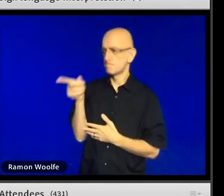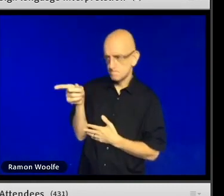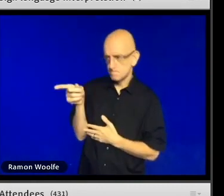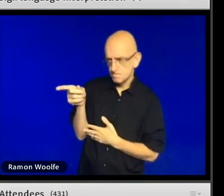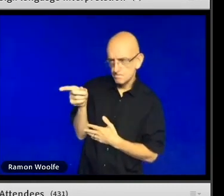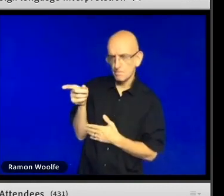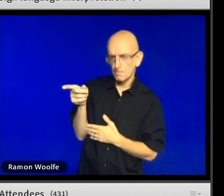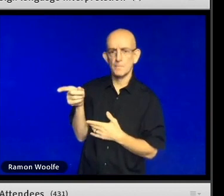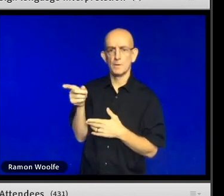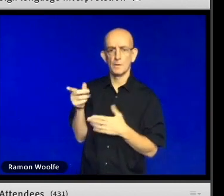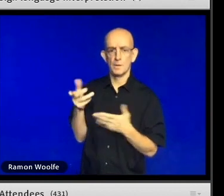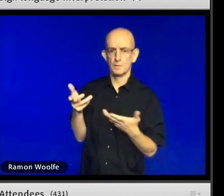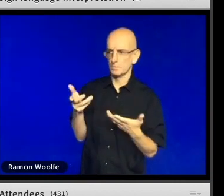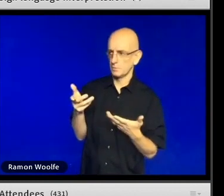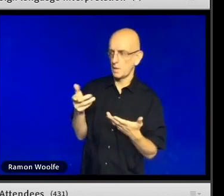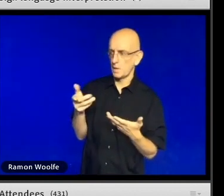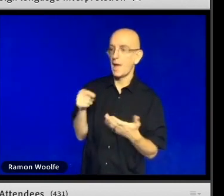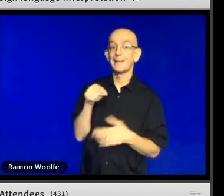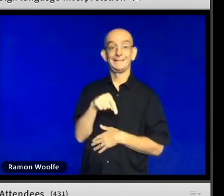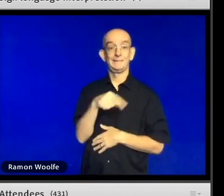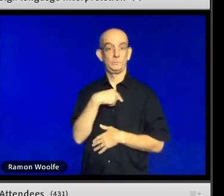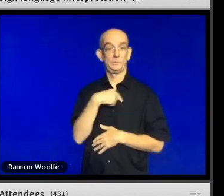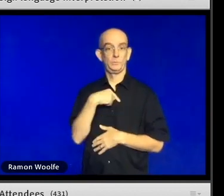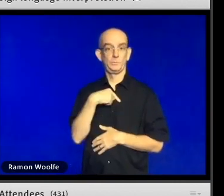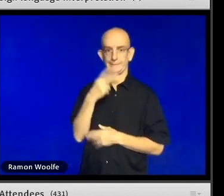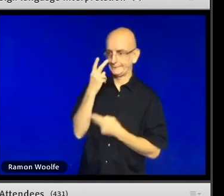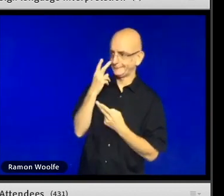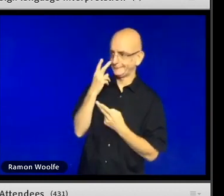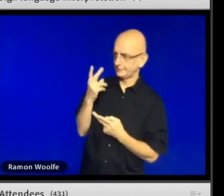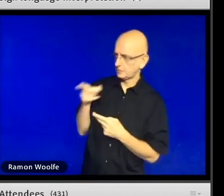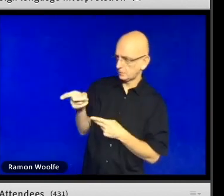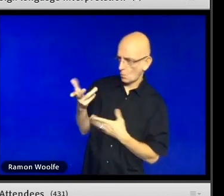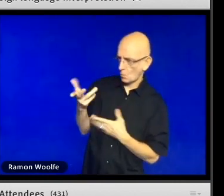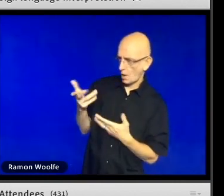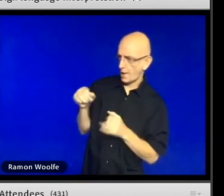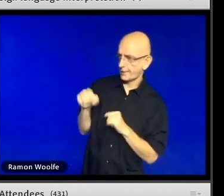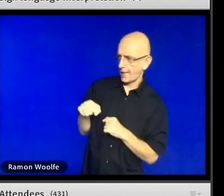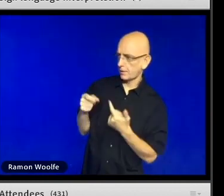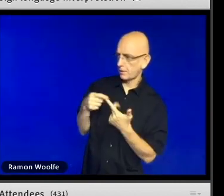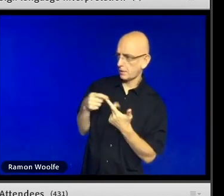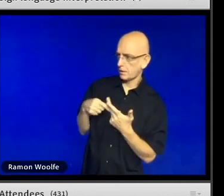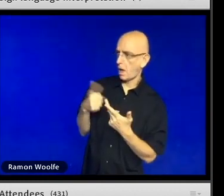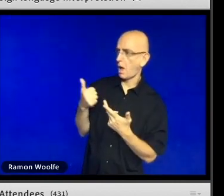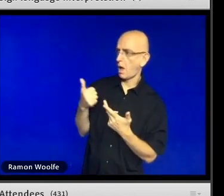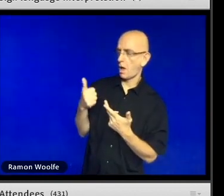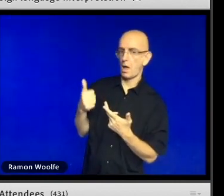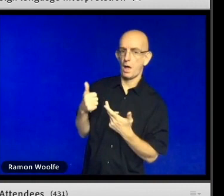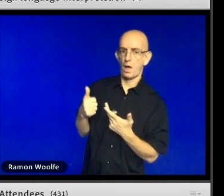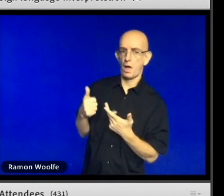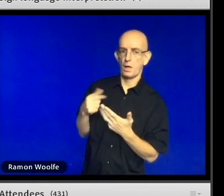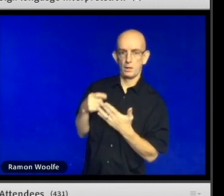for them to push and engage a bit more because at that point, and you're not